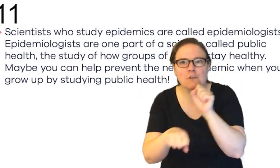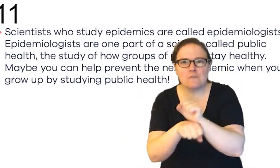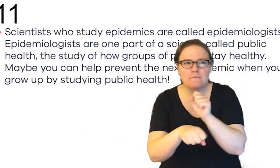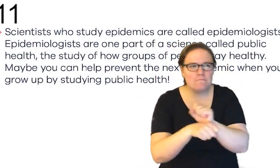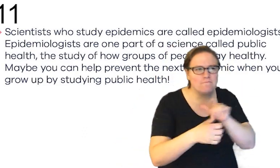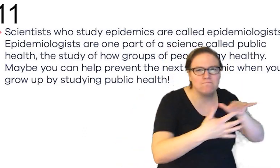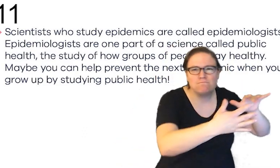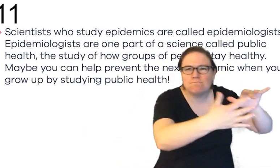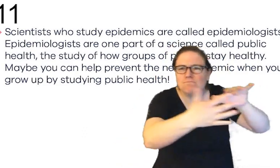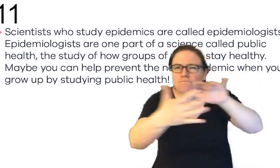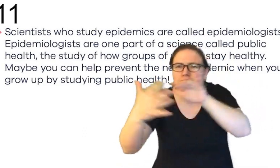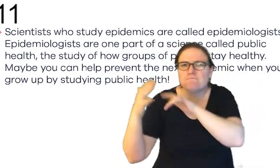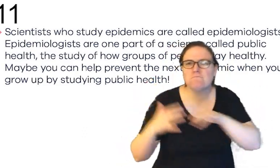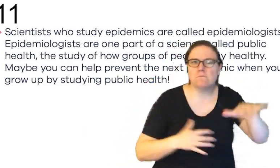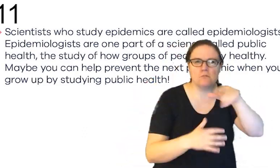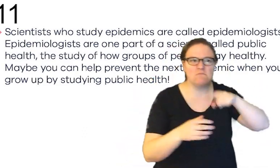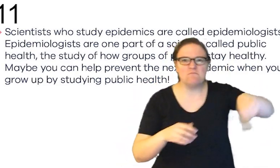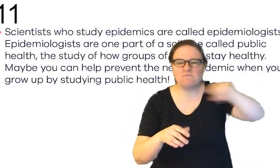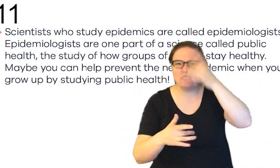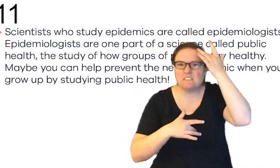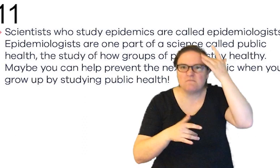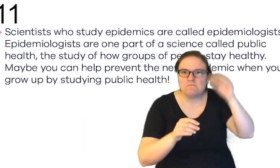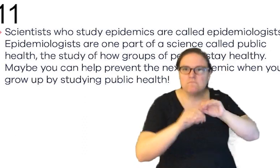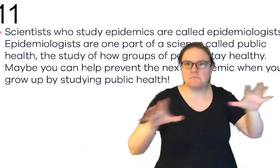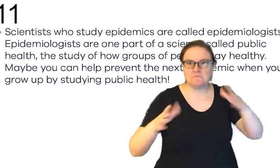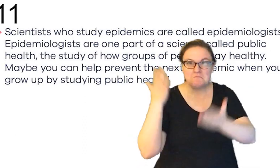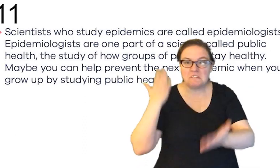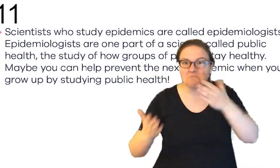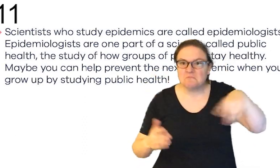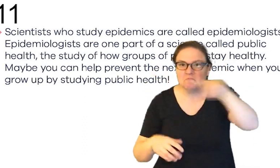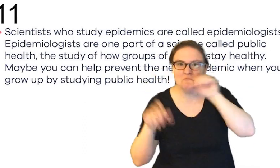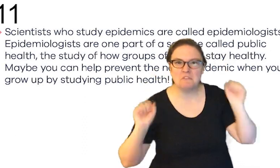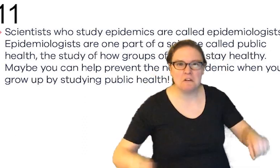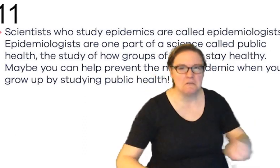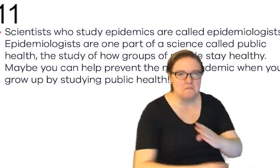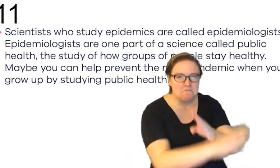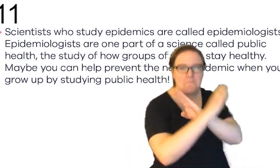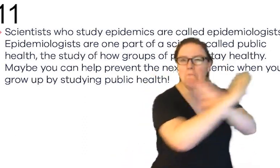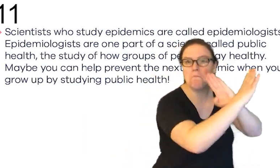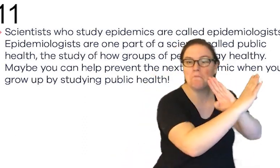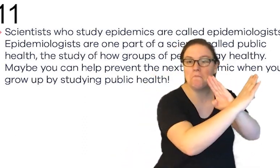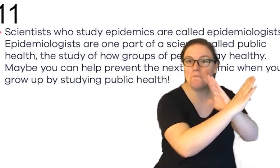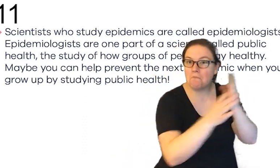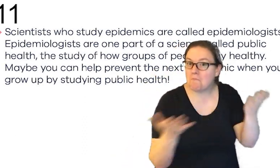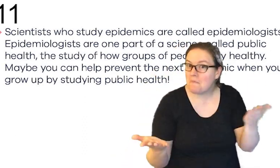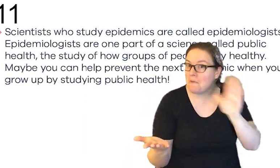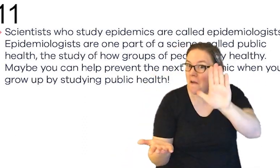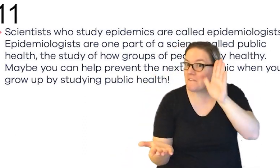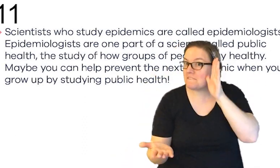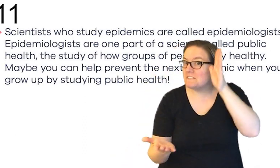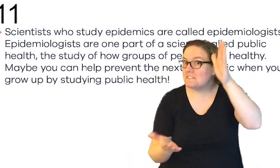Maybe you can help prevent the next epidemic when you grow up by studying public health,